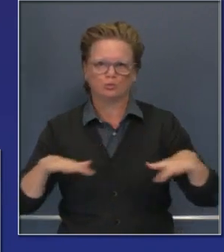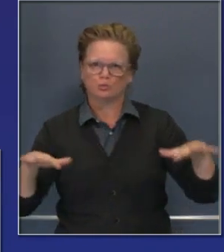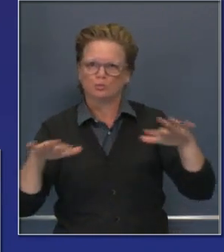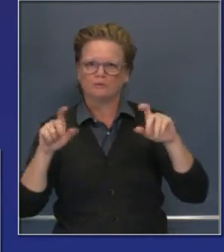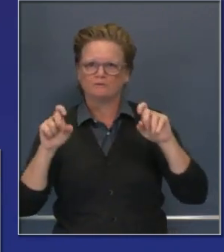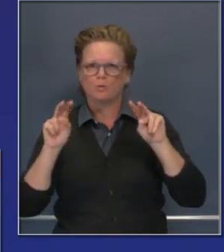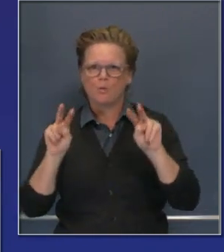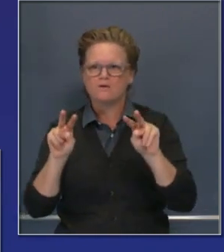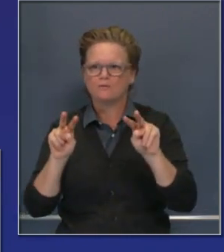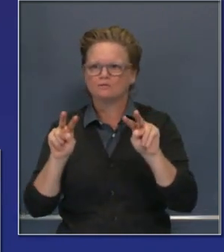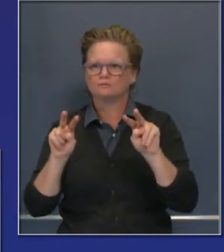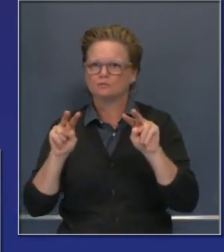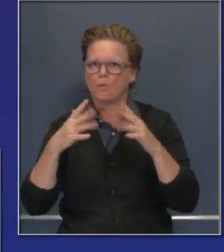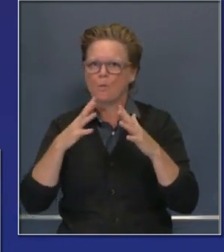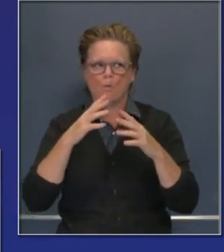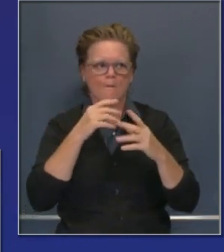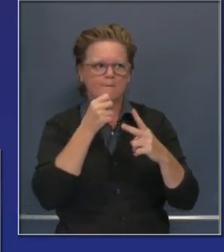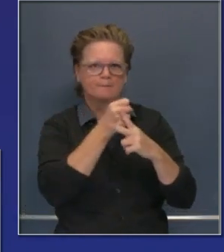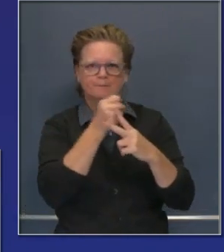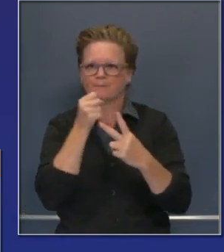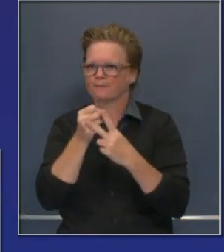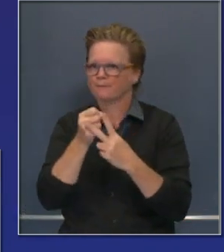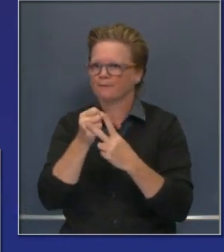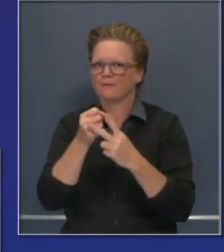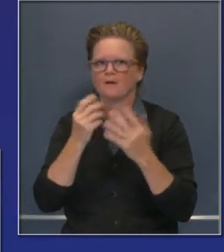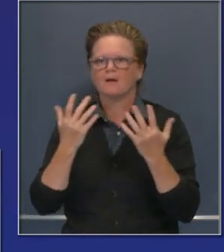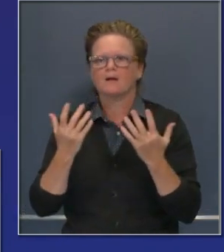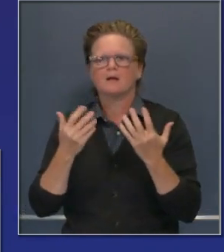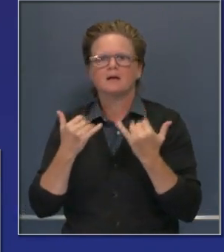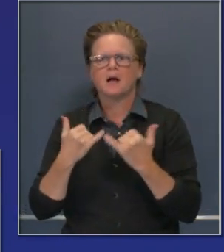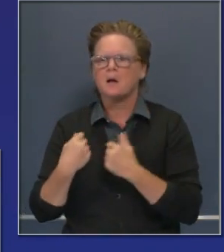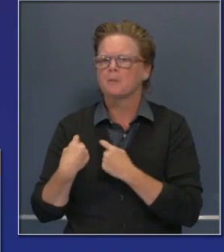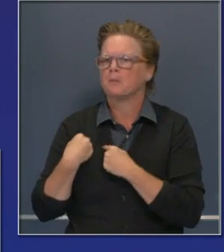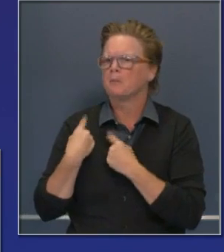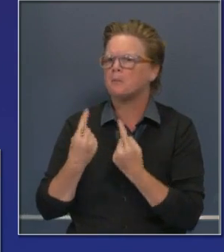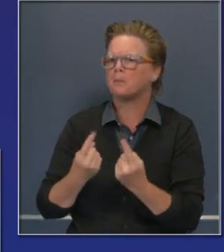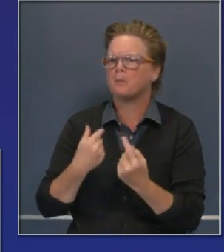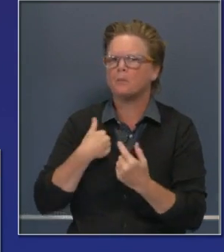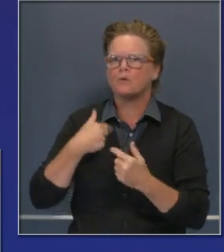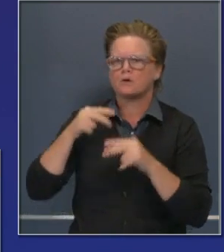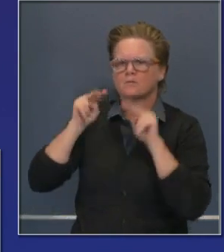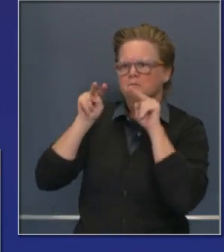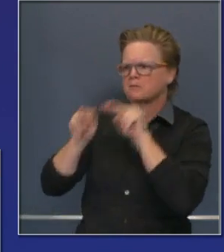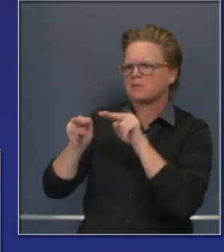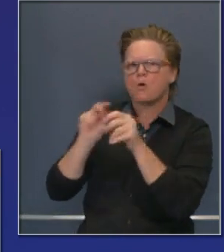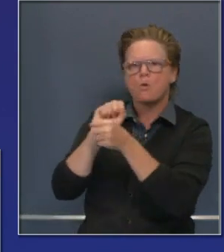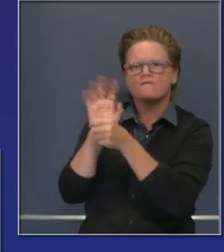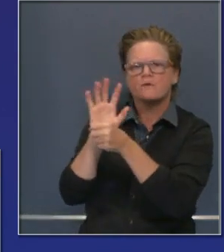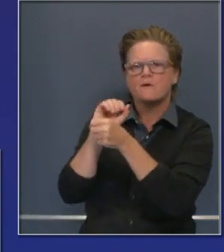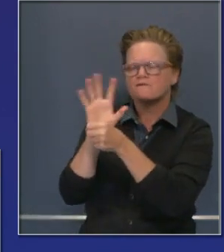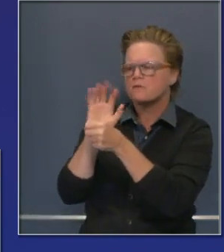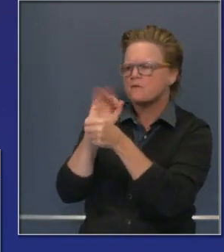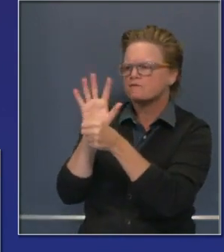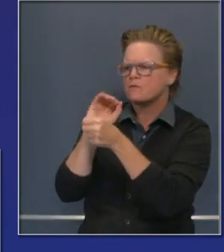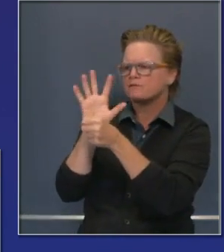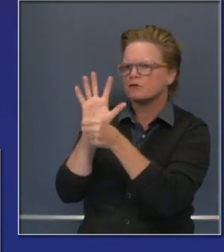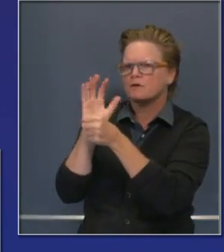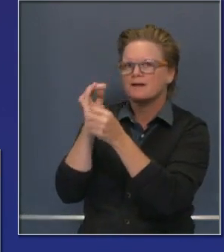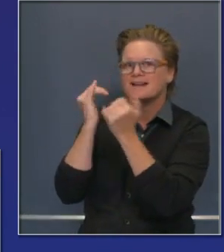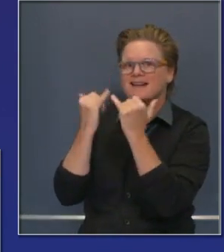COULD POTENTIALLY EXPERIENCE WHAT SOME REFER TO AS A TWIN DEMIC OF FLU AND COVID OVERWHELMING THE ICUS AND HOSPITALS.